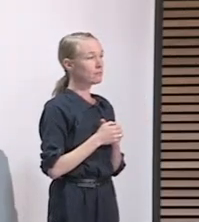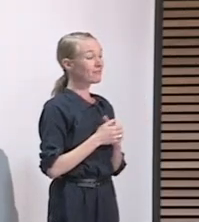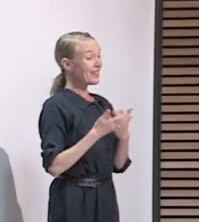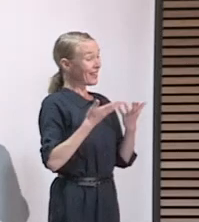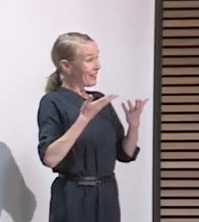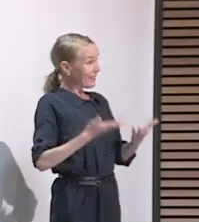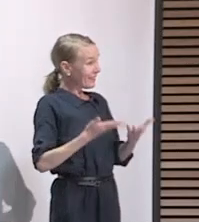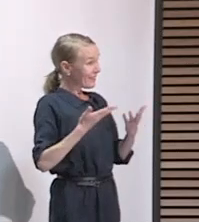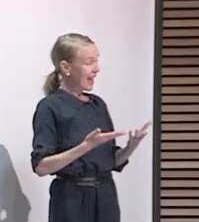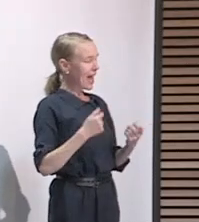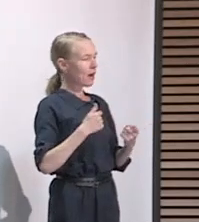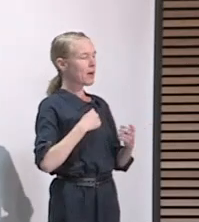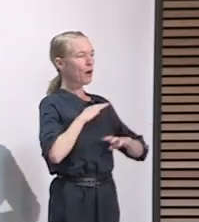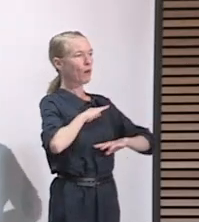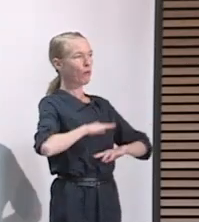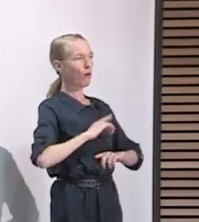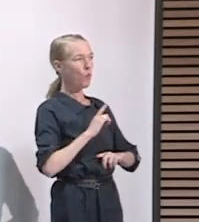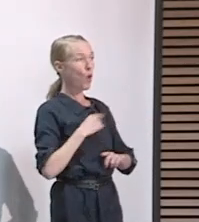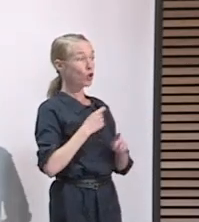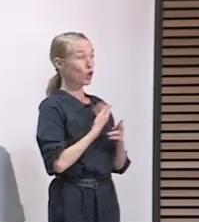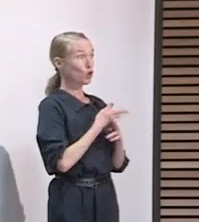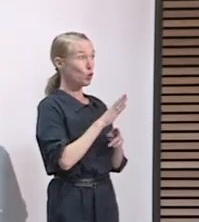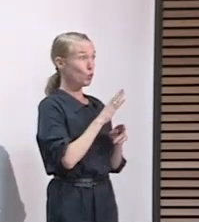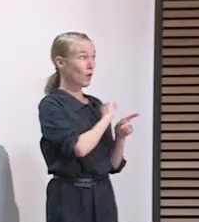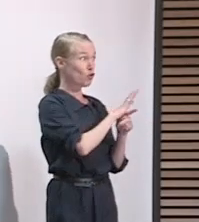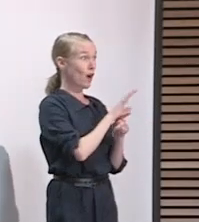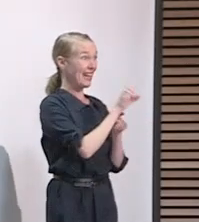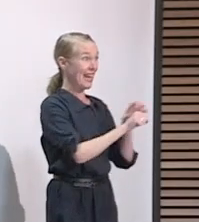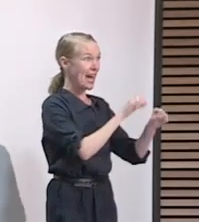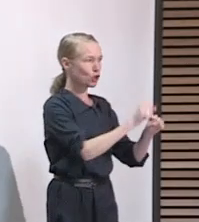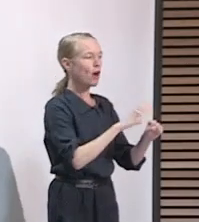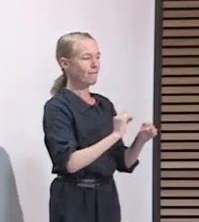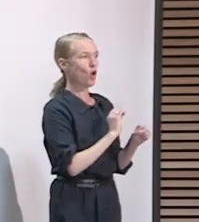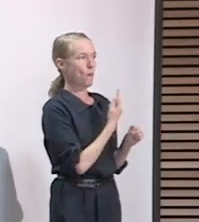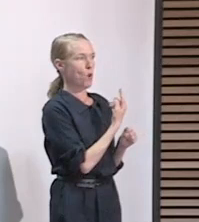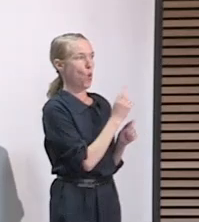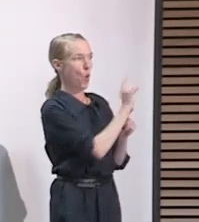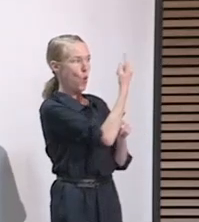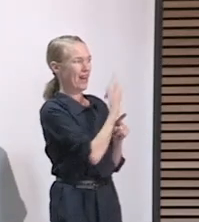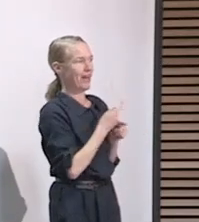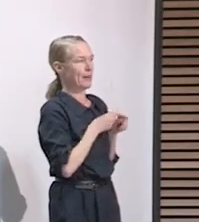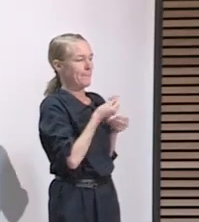of a potential backlash. It's very heartening to see at this point that ta cases remain